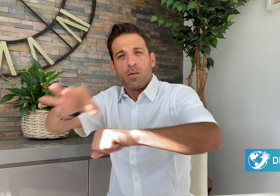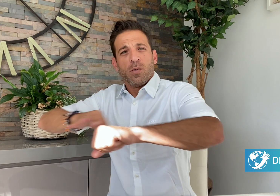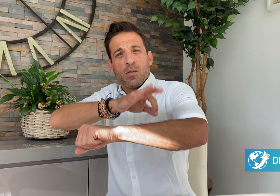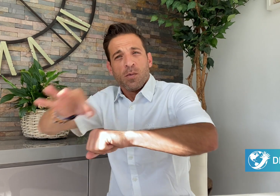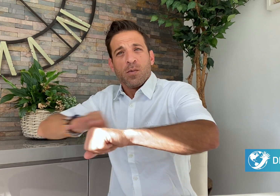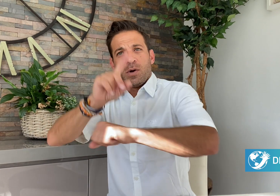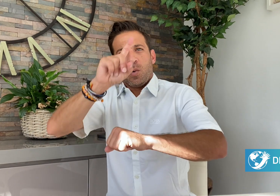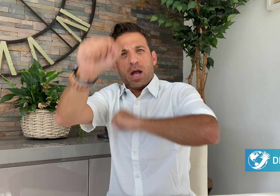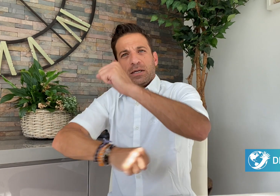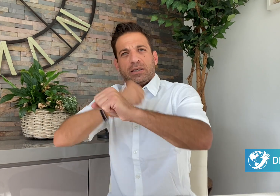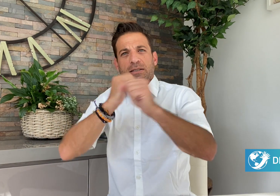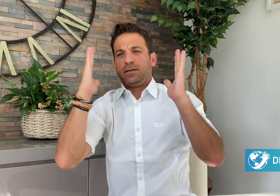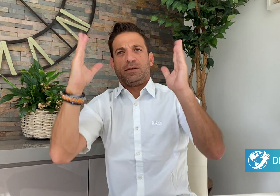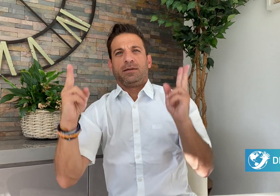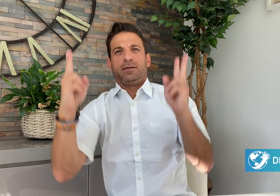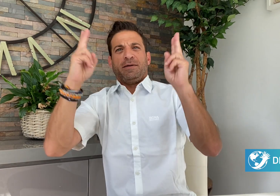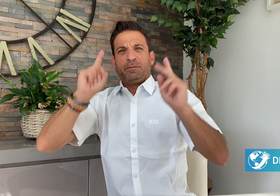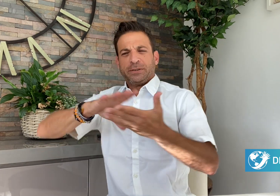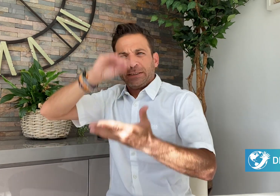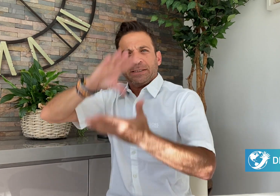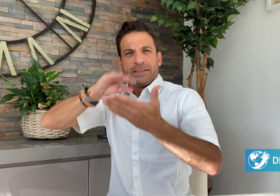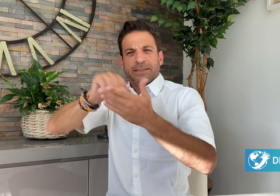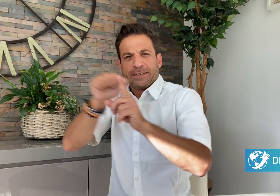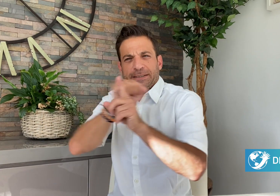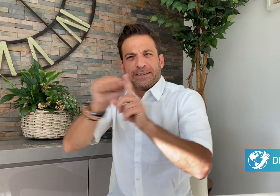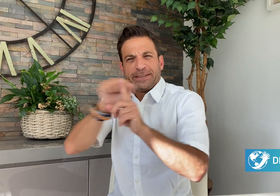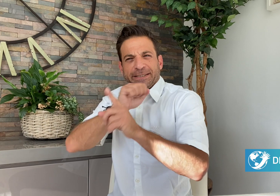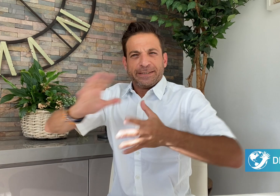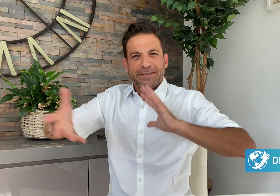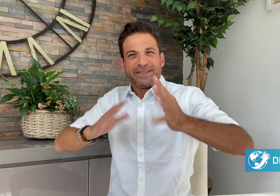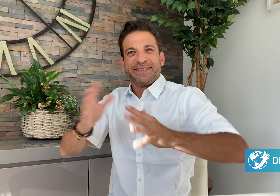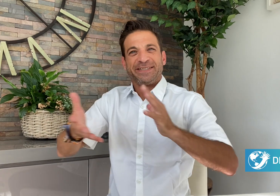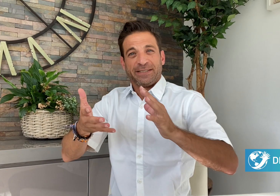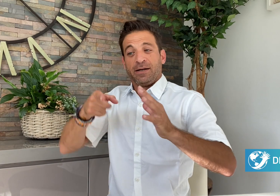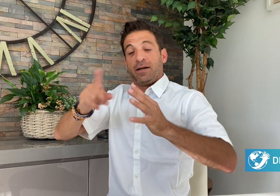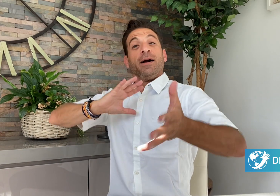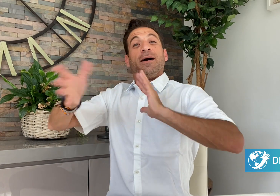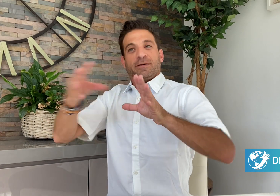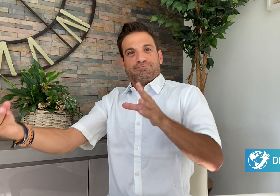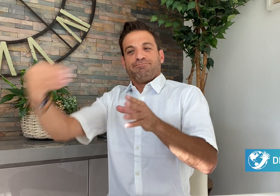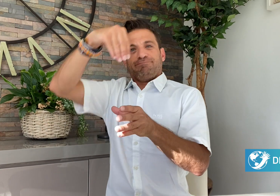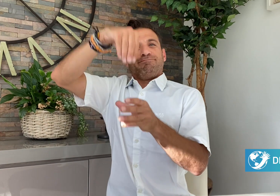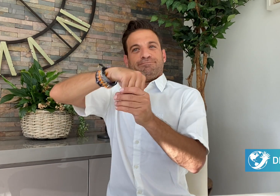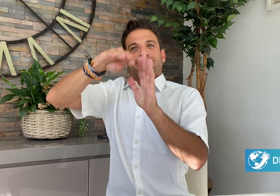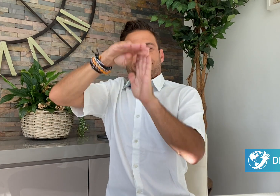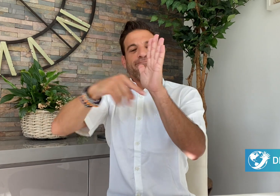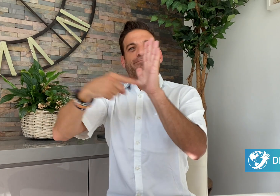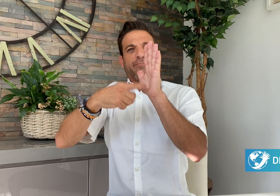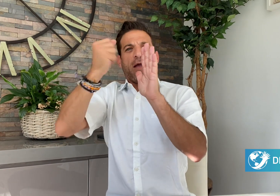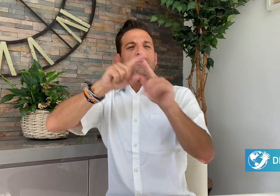this 730 hours of training. Fifty people are currently participating